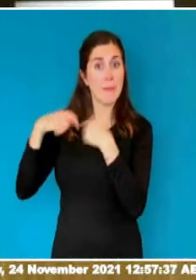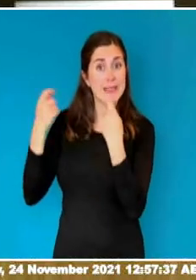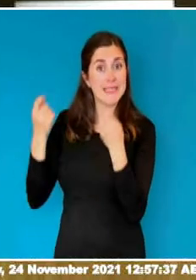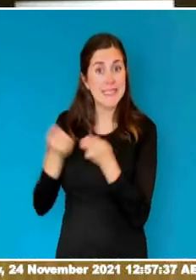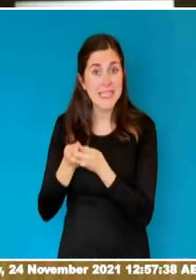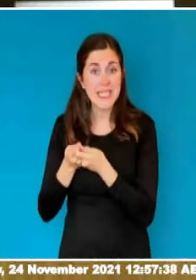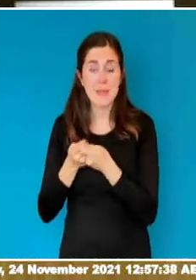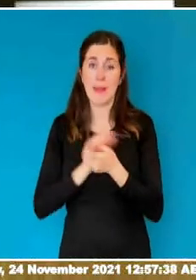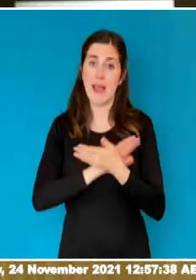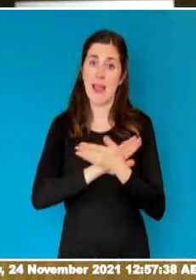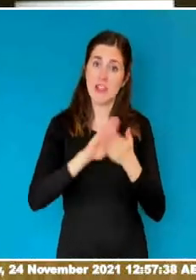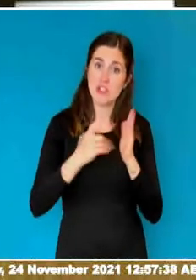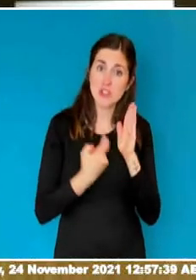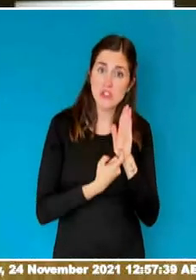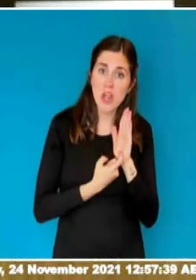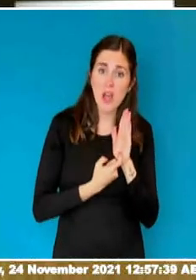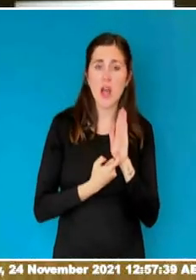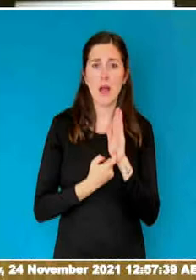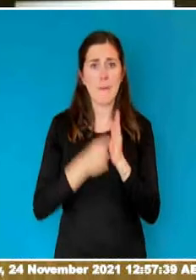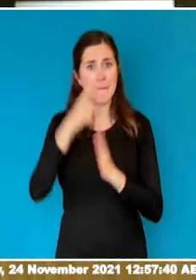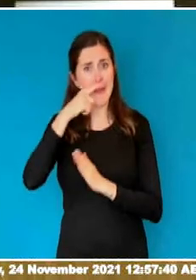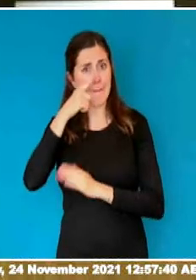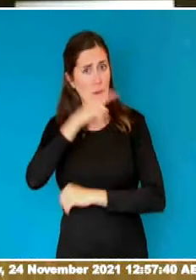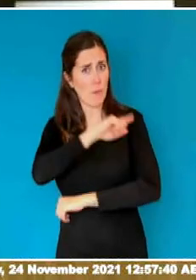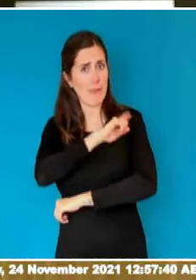Over the last year in particular, we've increased our focus there.